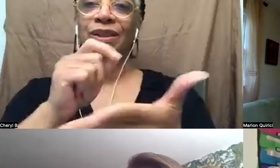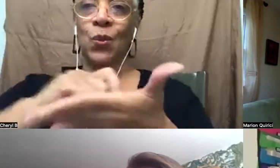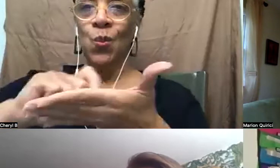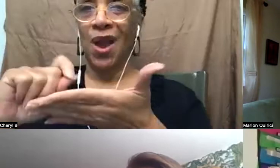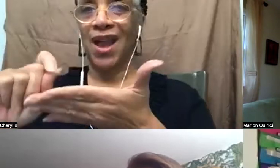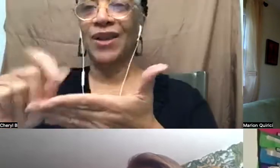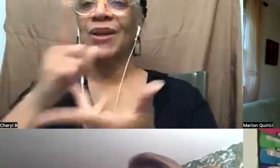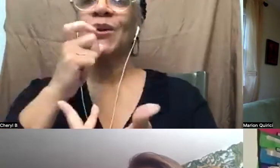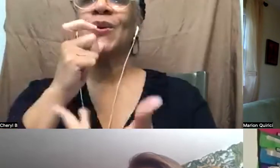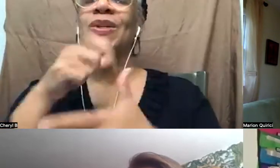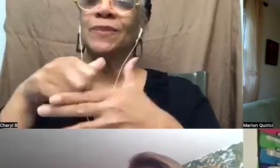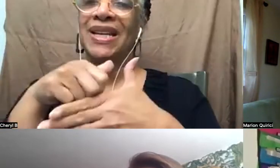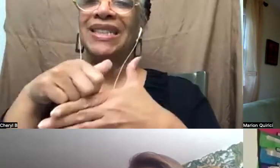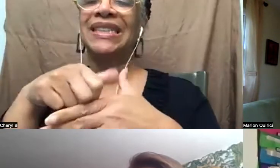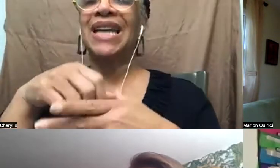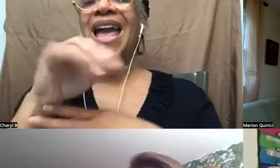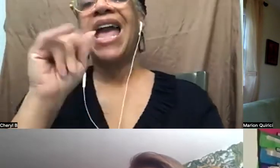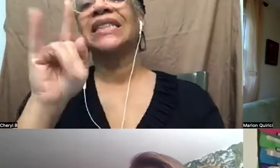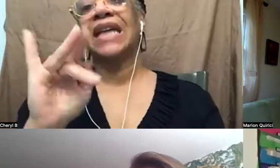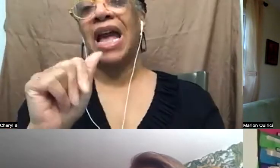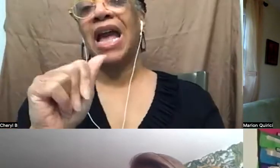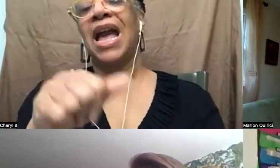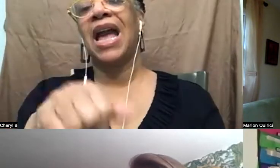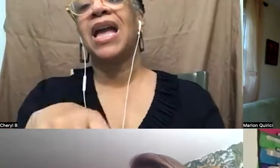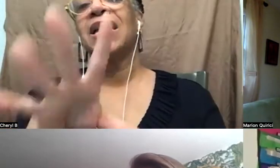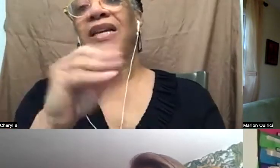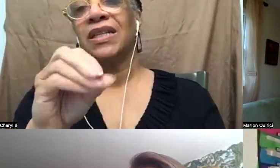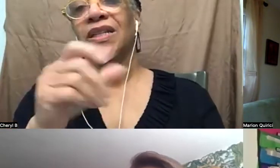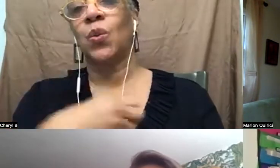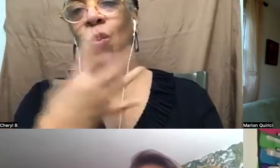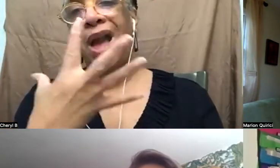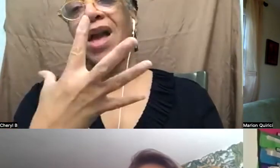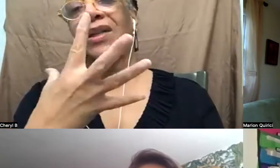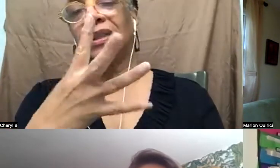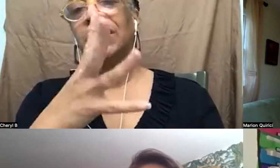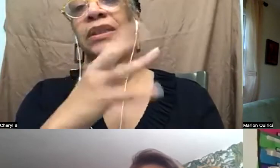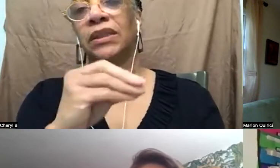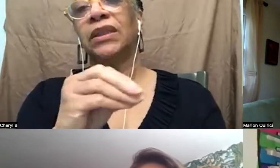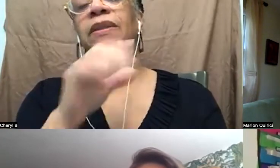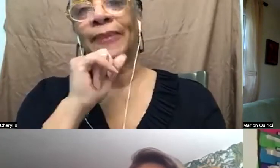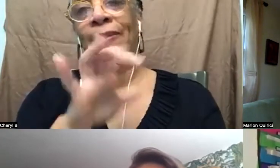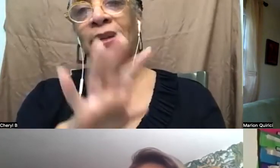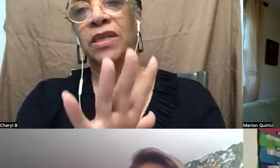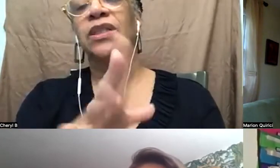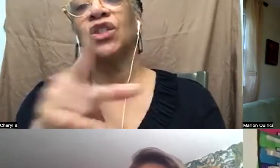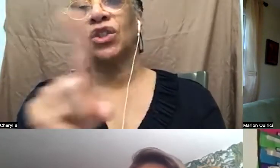rooted in anticolonial, anti-capitalistic and anti-white supremacist commitments. She is a Kienle scholar in the